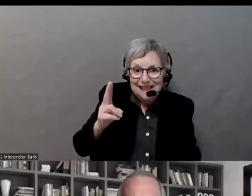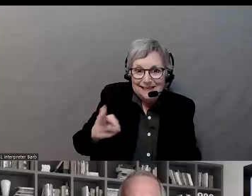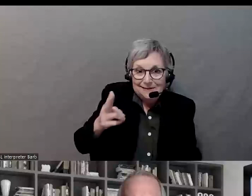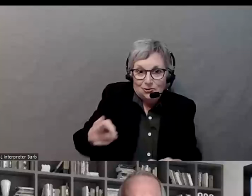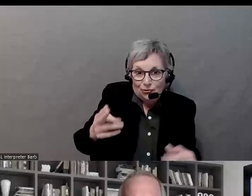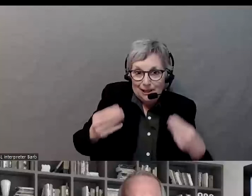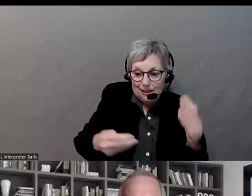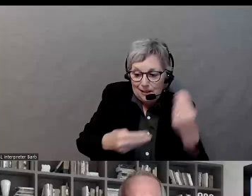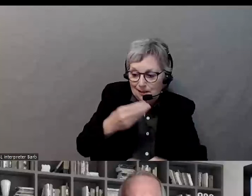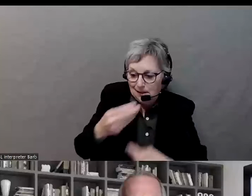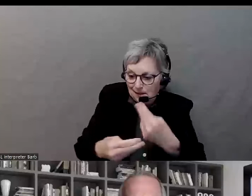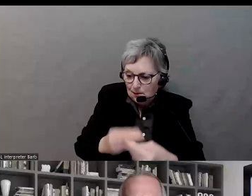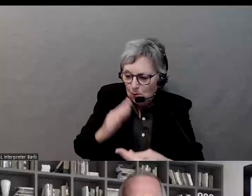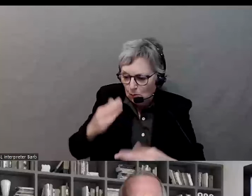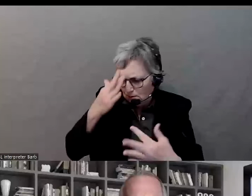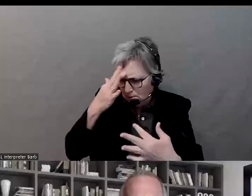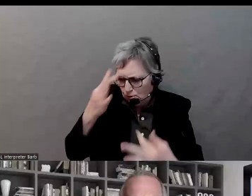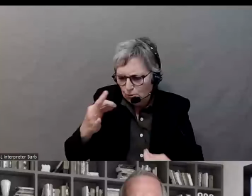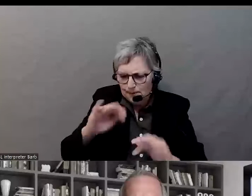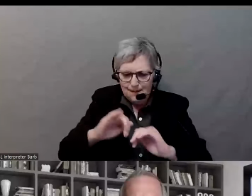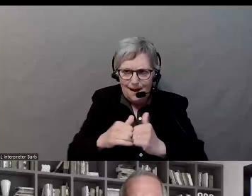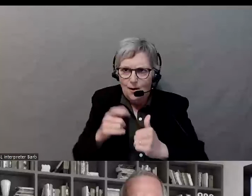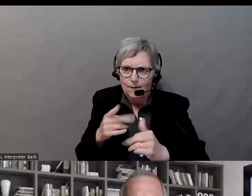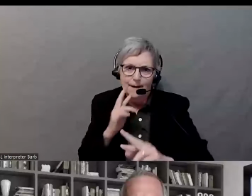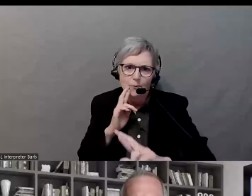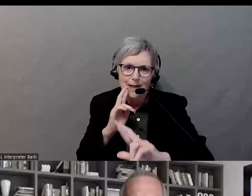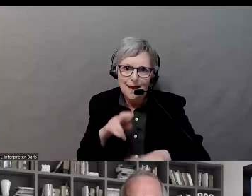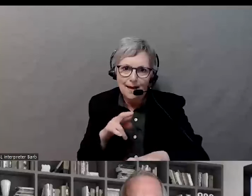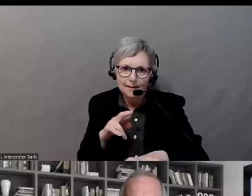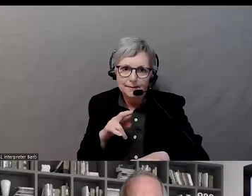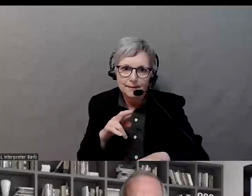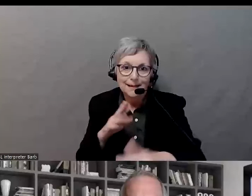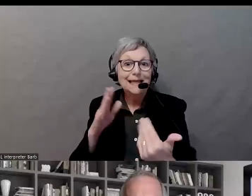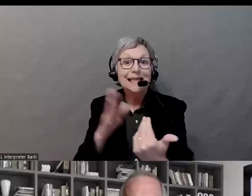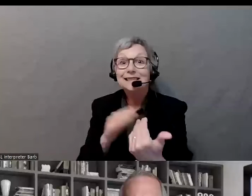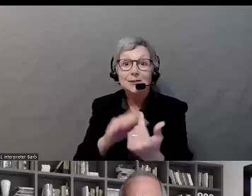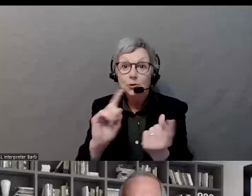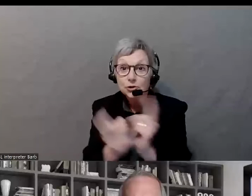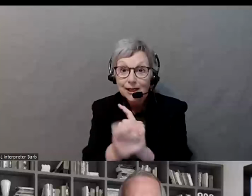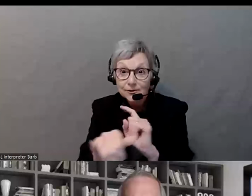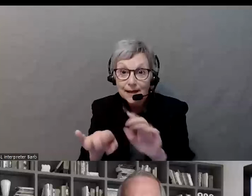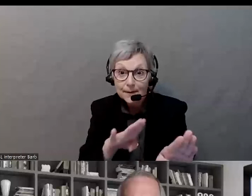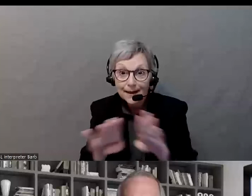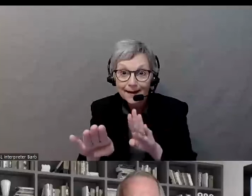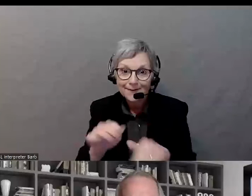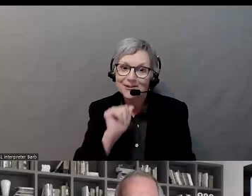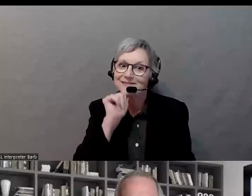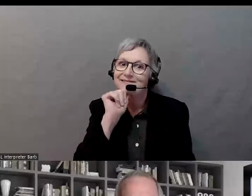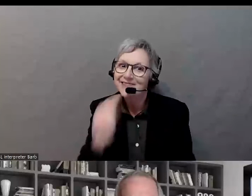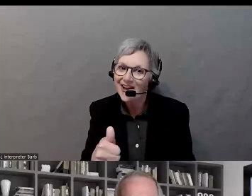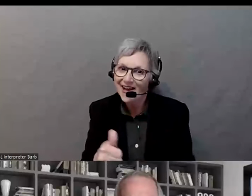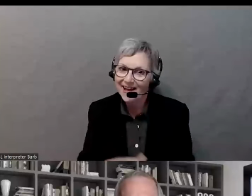THINGS AND IT IS SO DIFFICULT TO CHANGE. SO WHEN YOU SEE SOMEONE AND YOU GET THE SAME RESULT OVER AND OVER